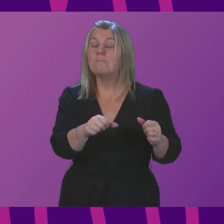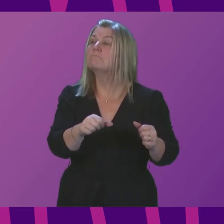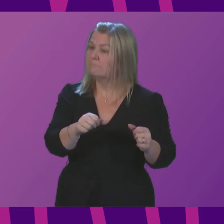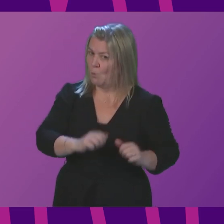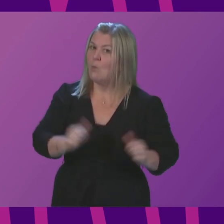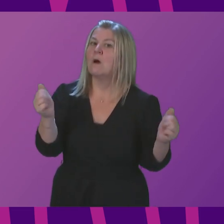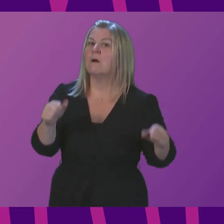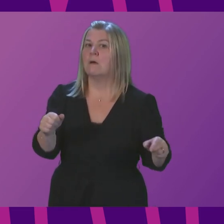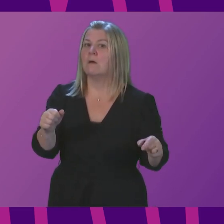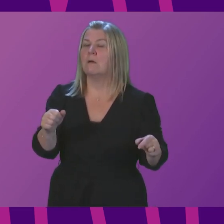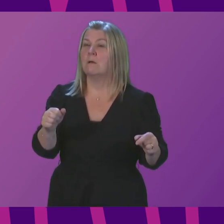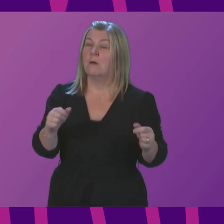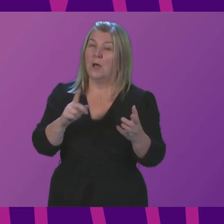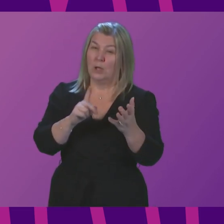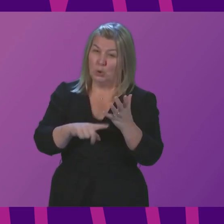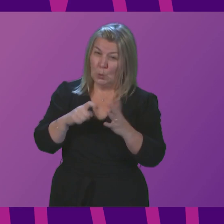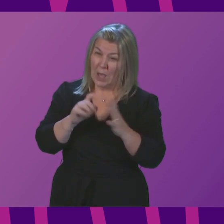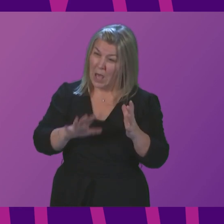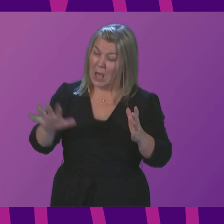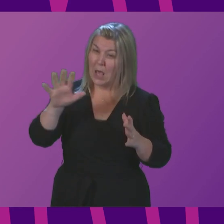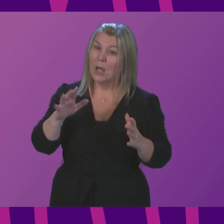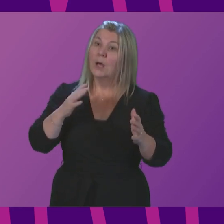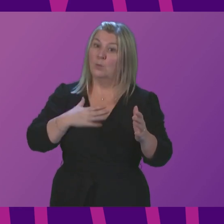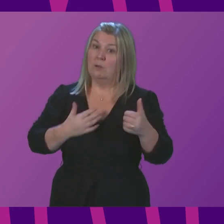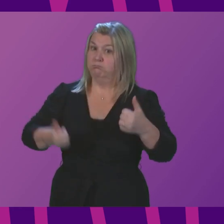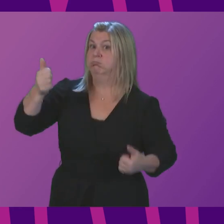part of the UK, and I think that we are running as fast as the delta variant in that respect